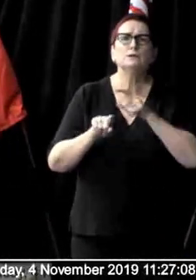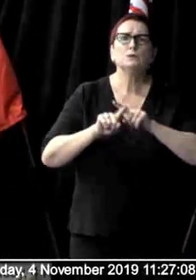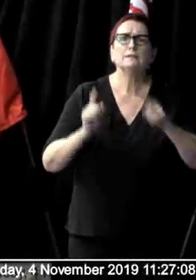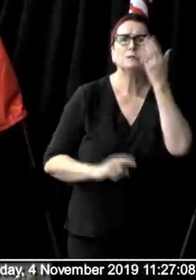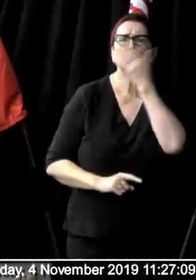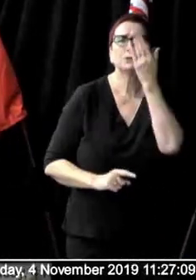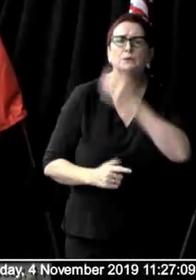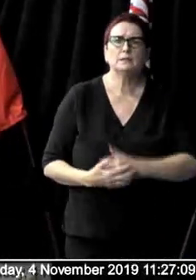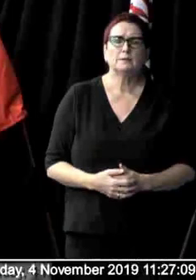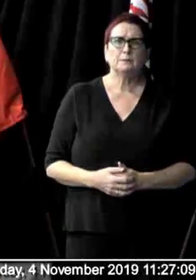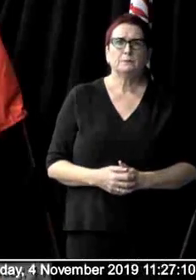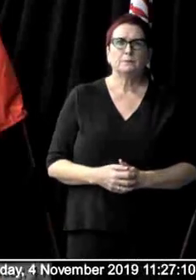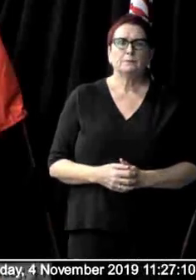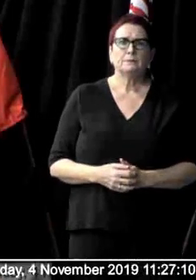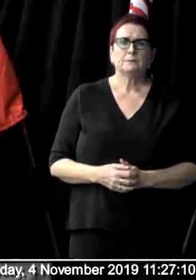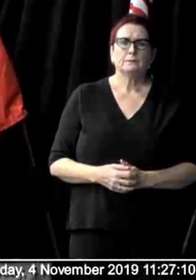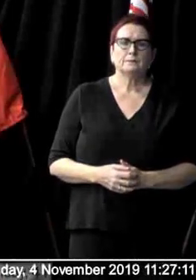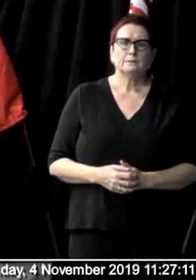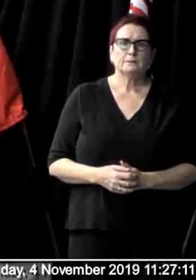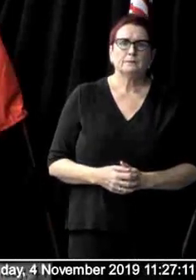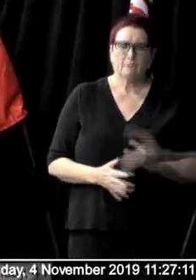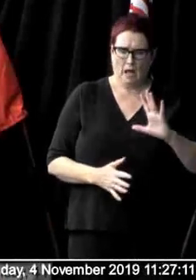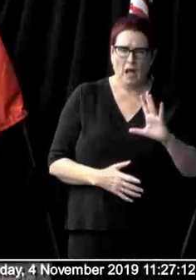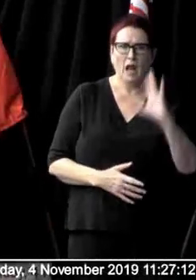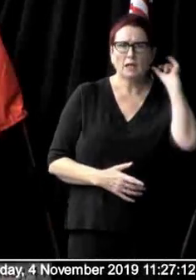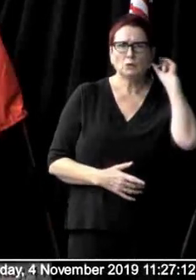In that respect, we conferred last week with the witnesses who will be giving